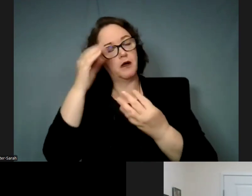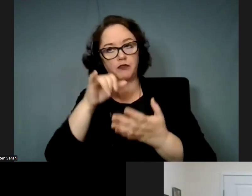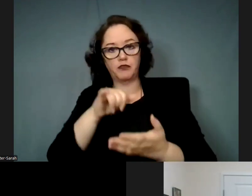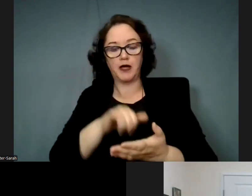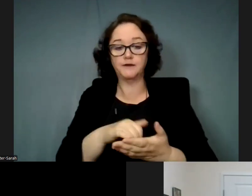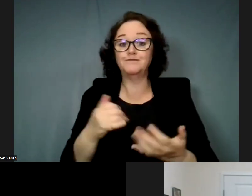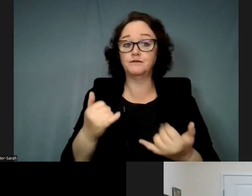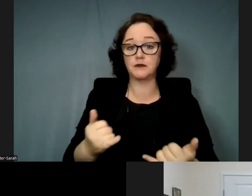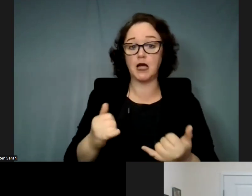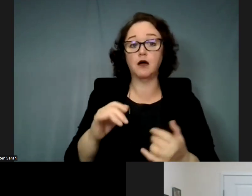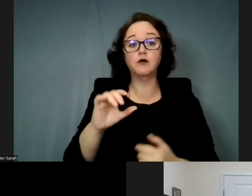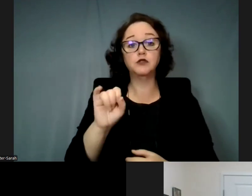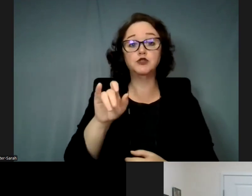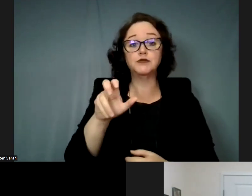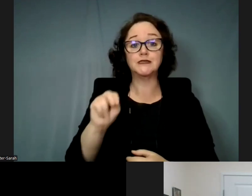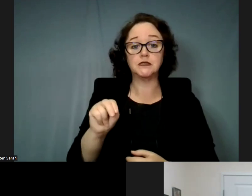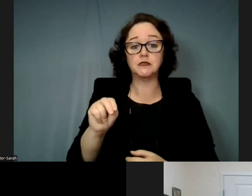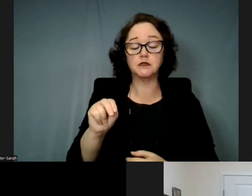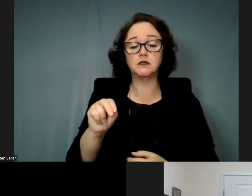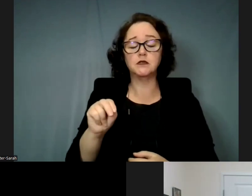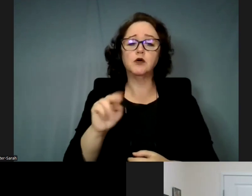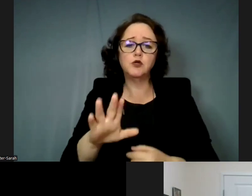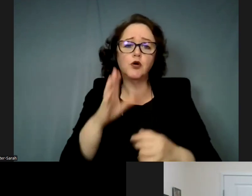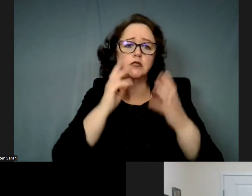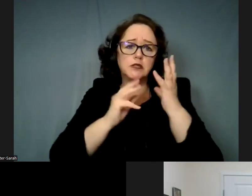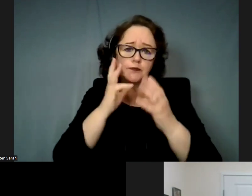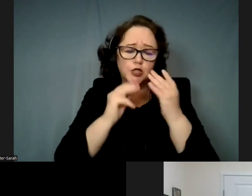from you about your experiences, and I thought we might start